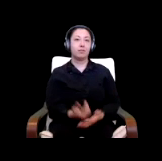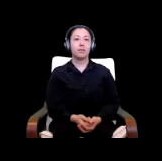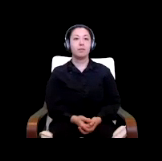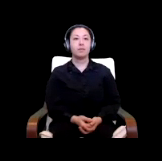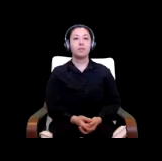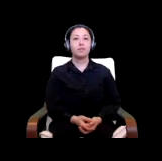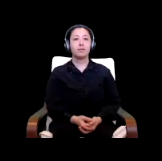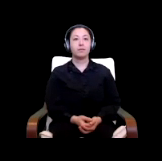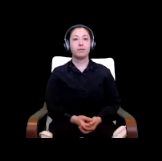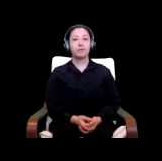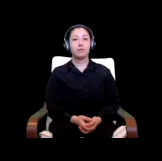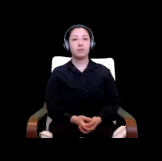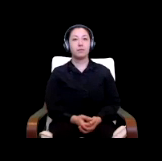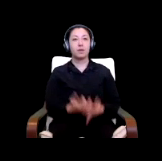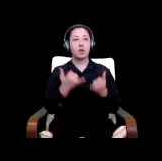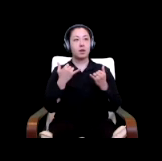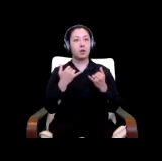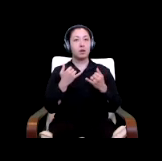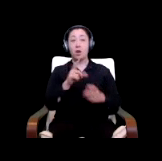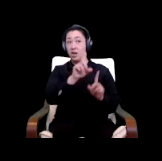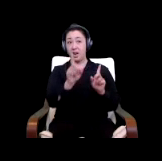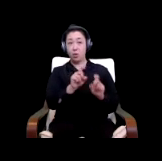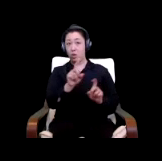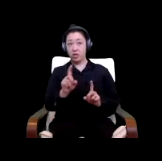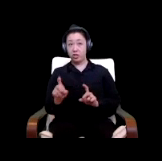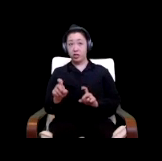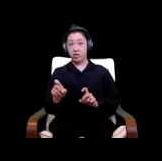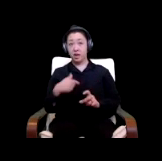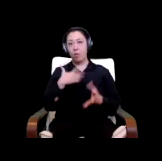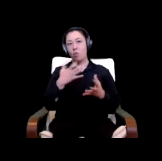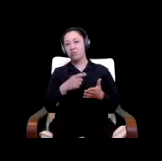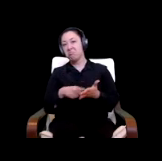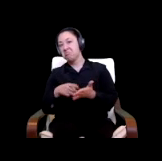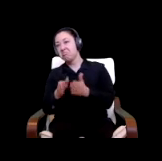Are there any questions? I'll check in before I move on.